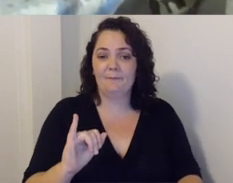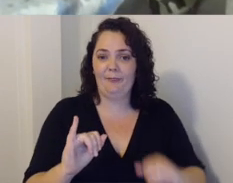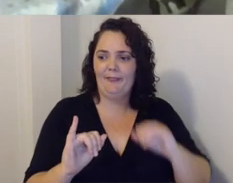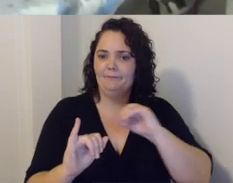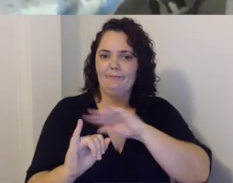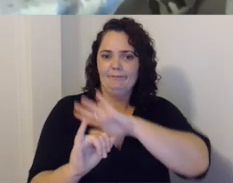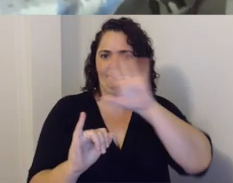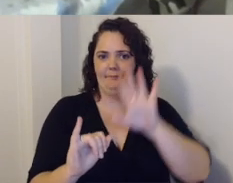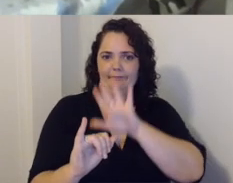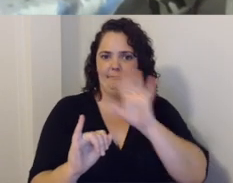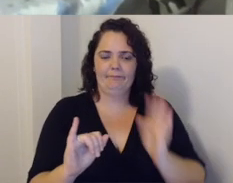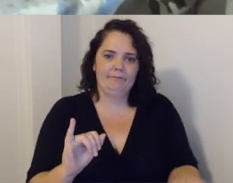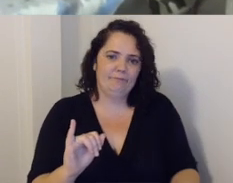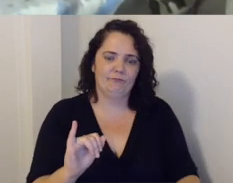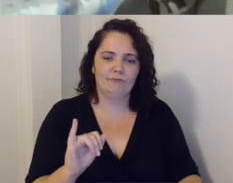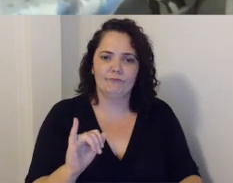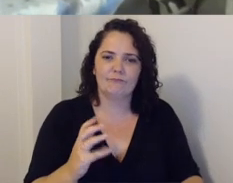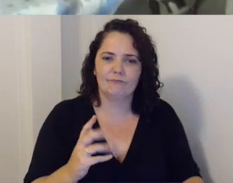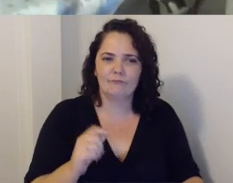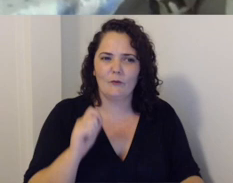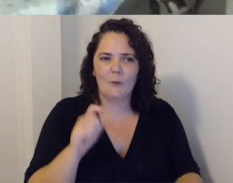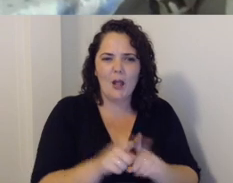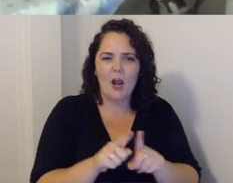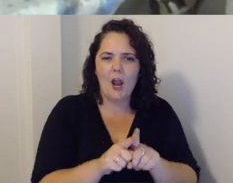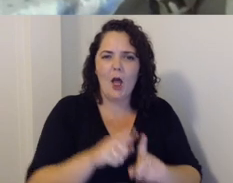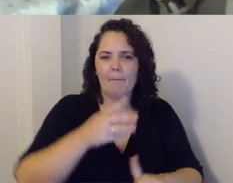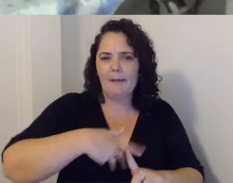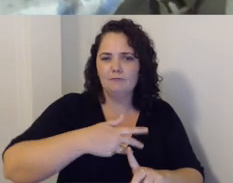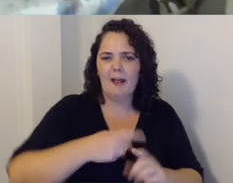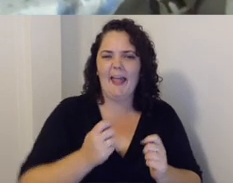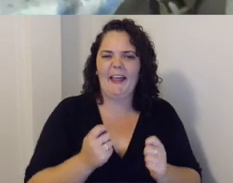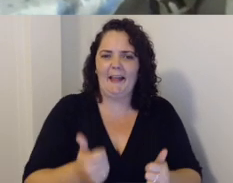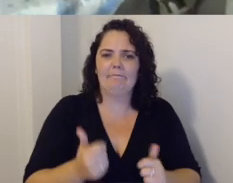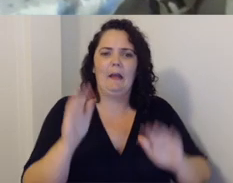floating on top of it and in some cases looking almost like it's been collaged onto the surface